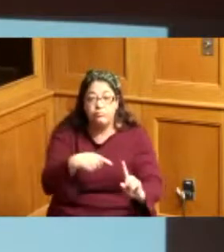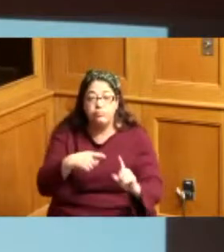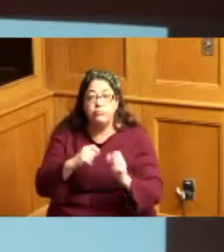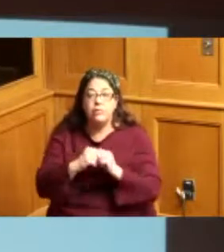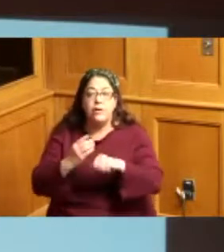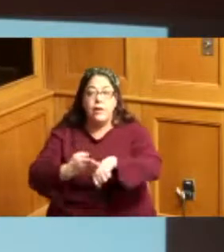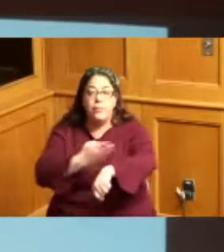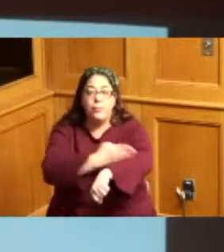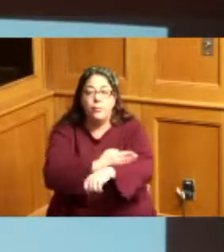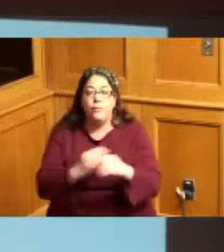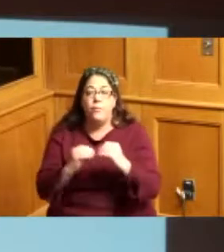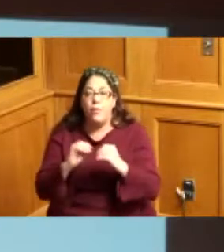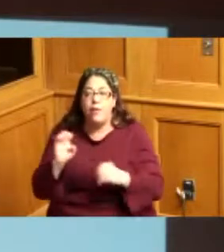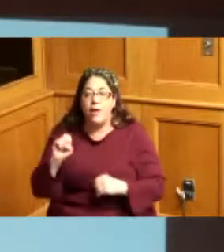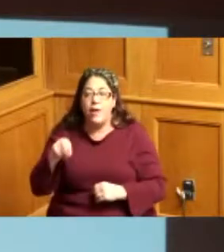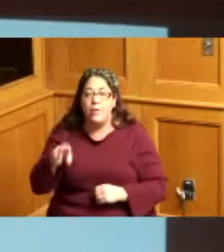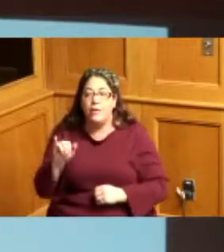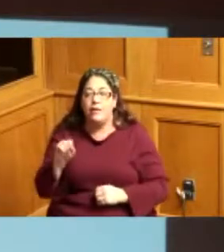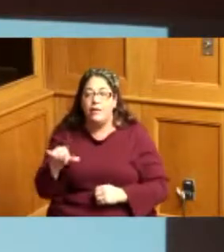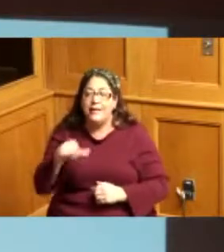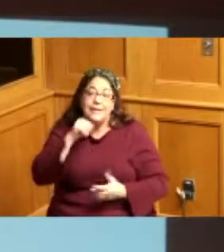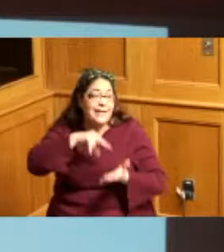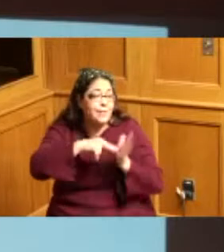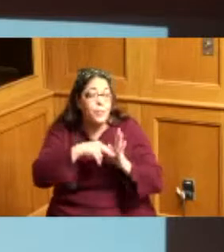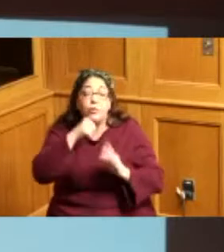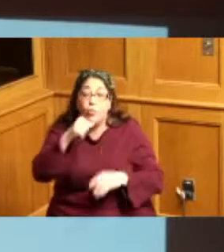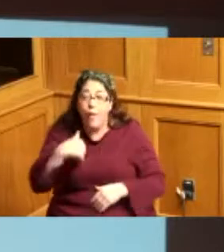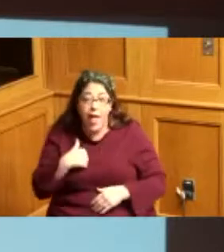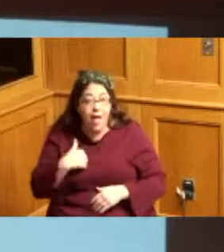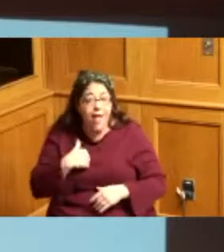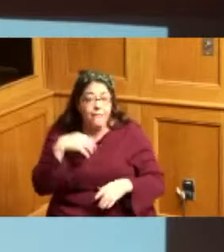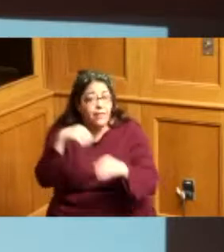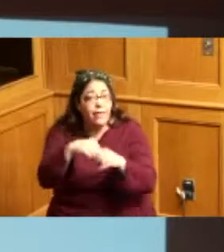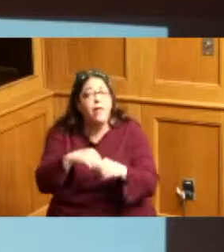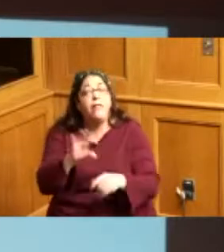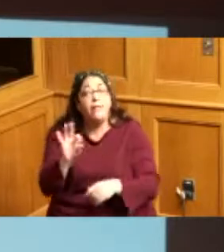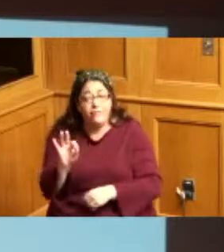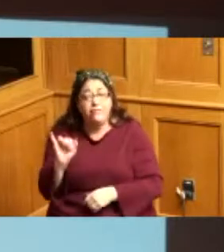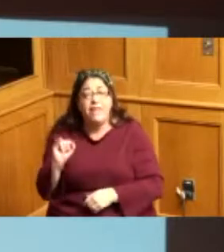equity it's not like we don't have equity in our rates we do they are fair but they could be more